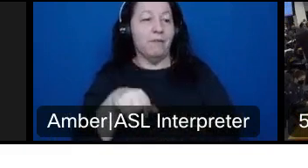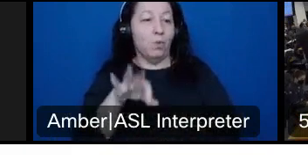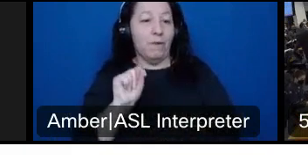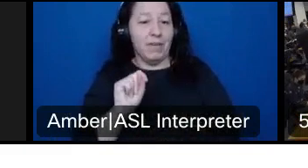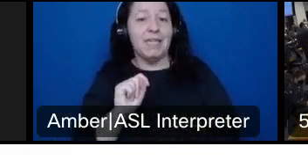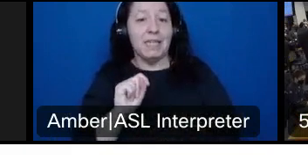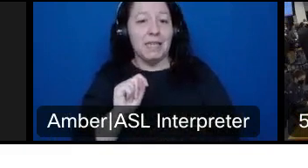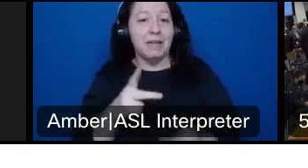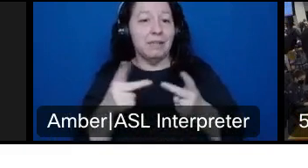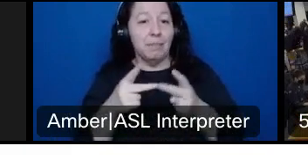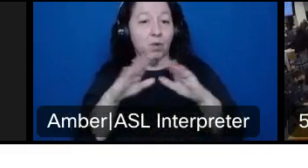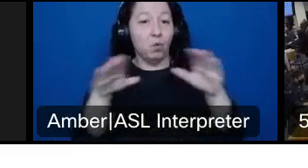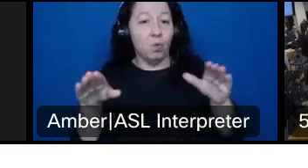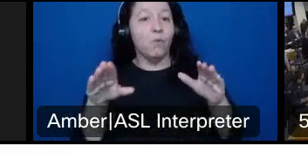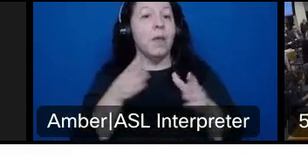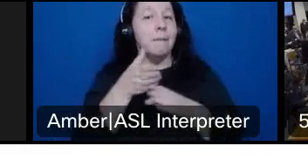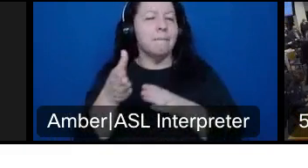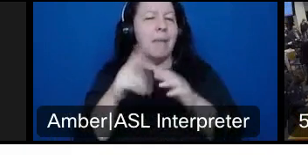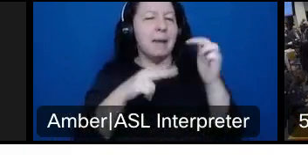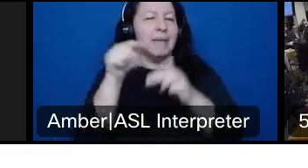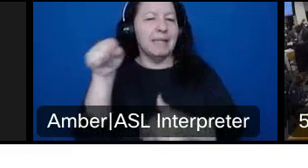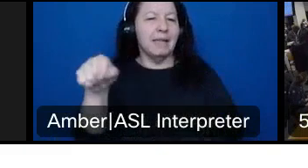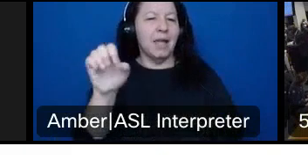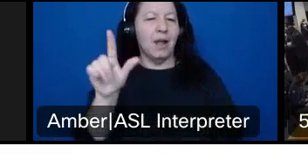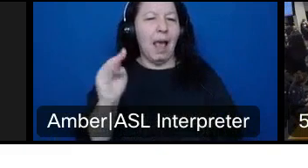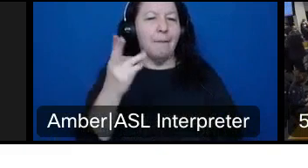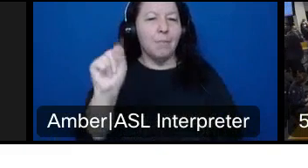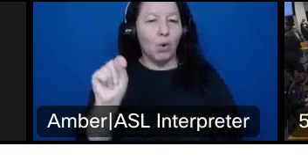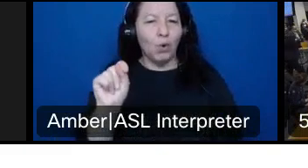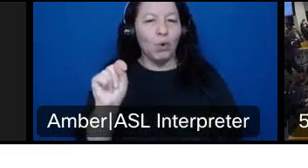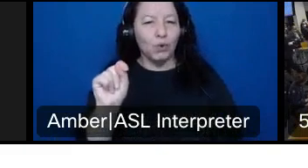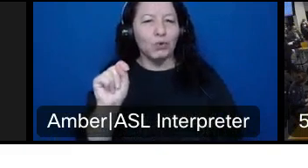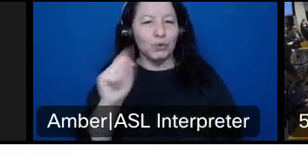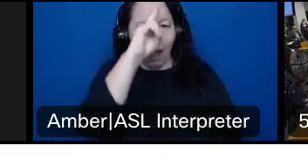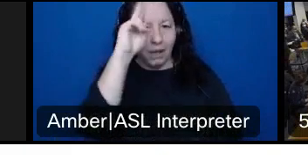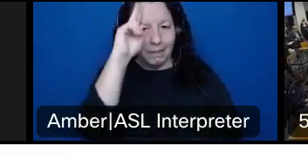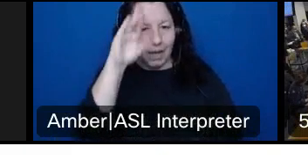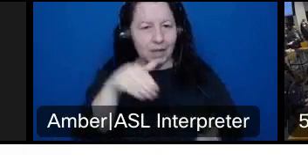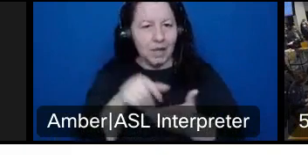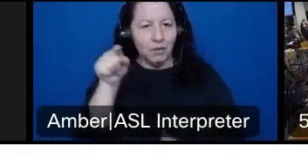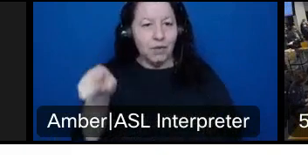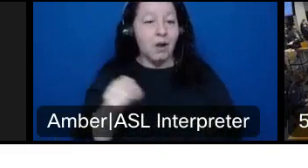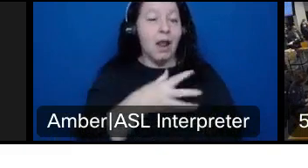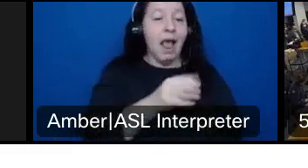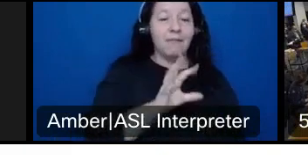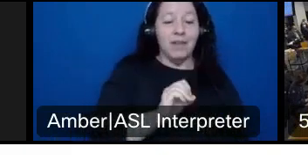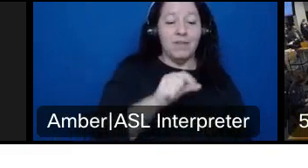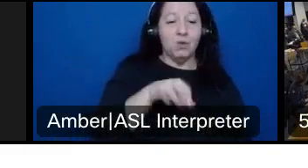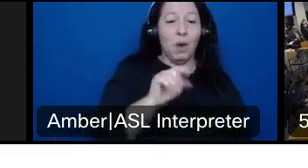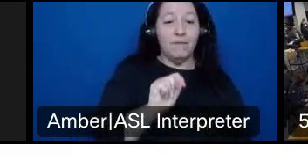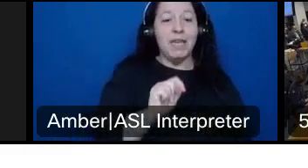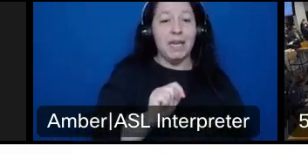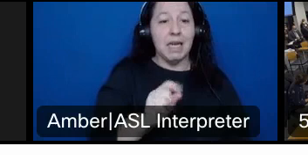Of the main building at hospital center campus and 50 square feet, or space on the roof of the end building.